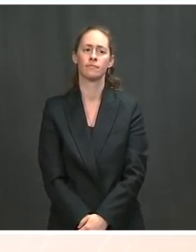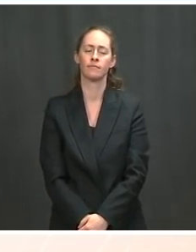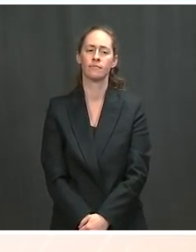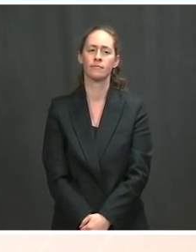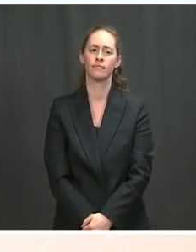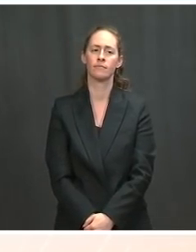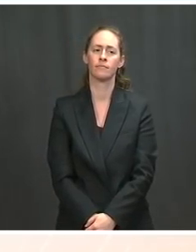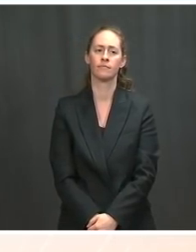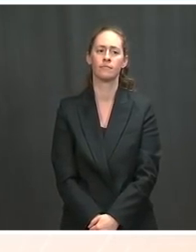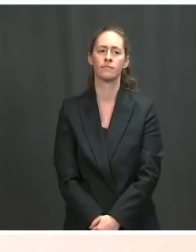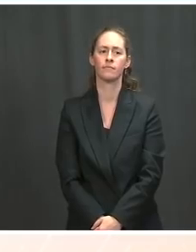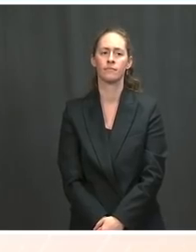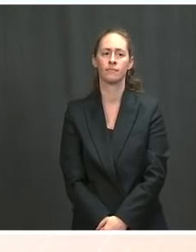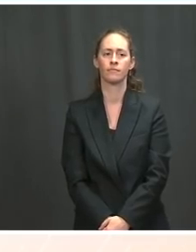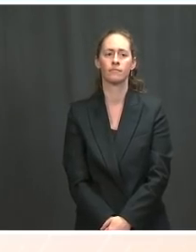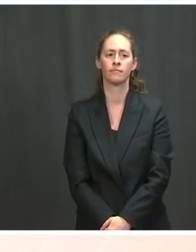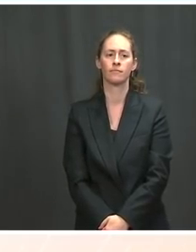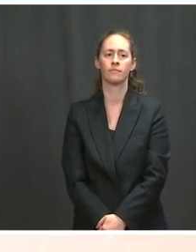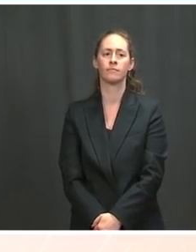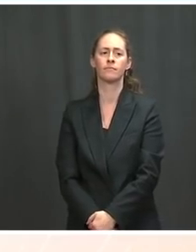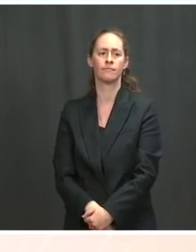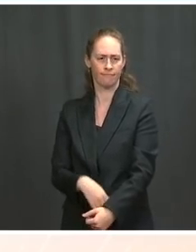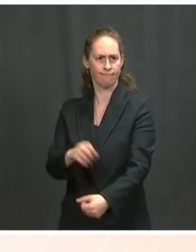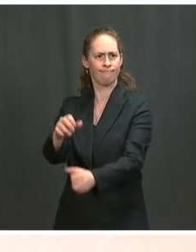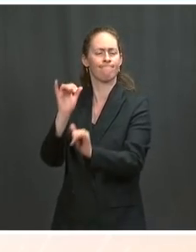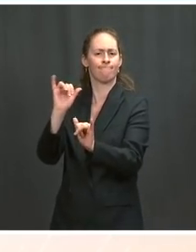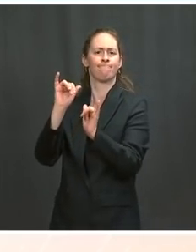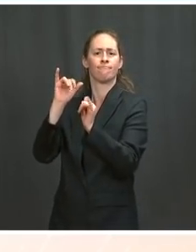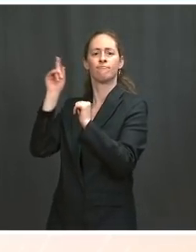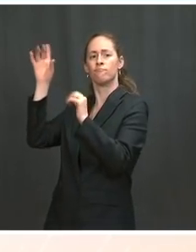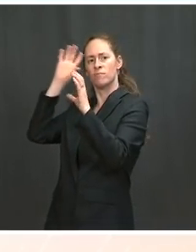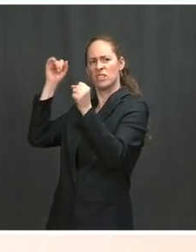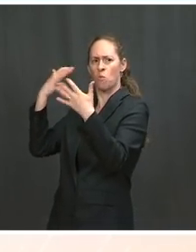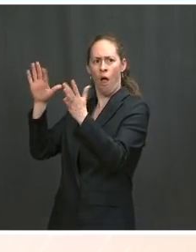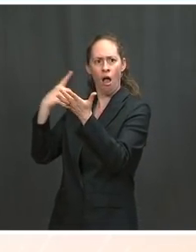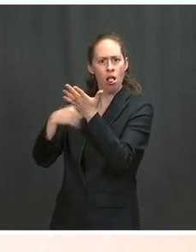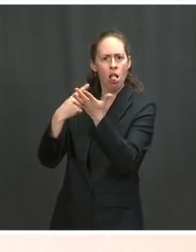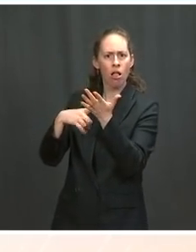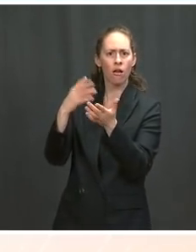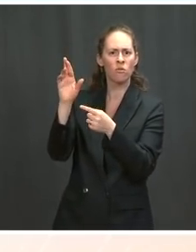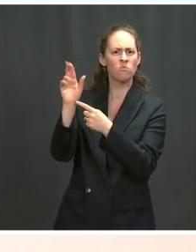The Press: I'm trying to figure out if, on the one hand, the government has a policy that -- of recommendation,